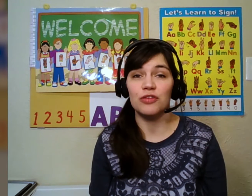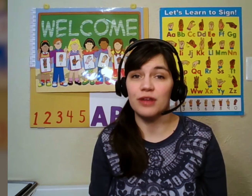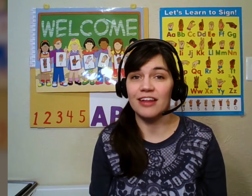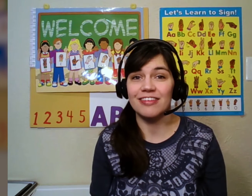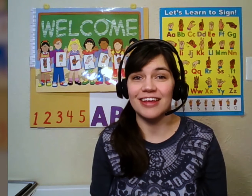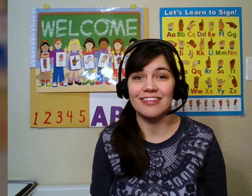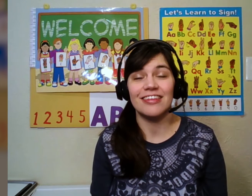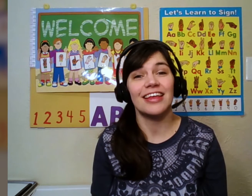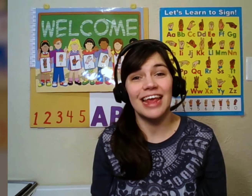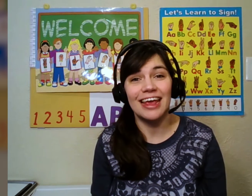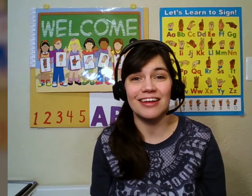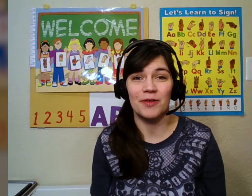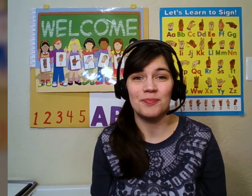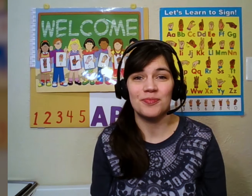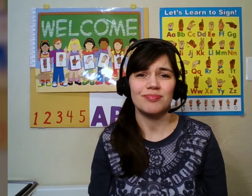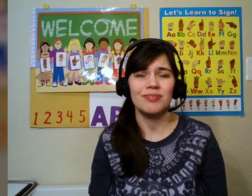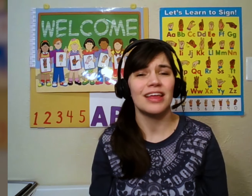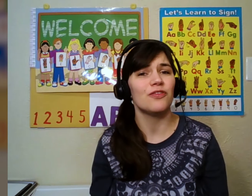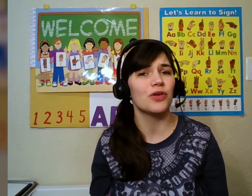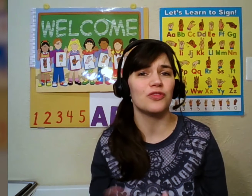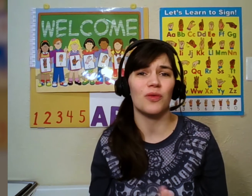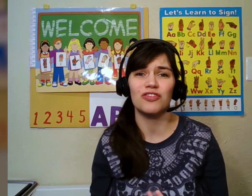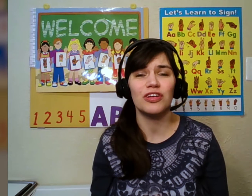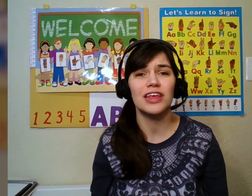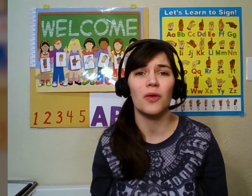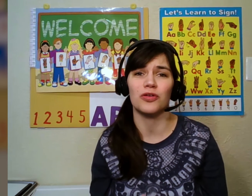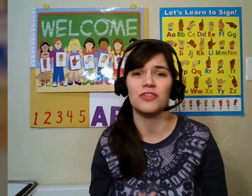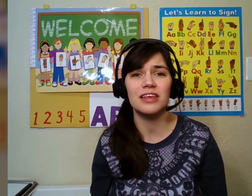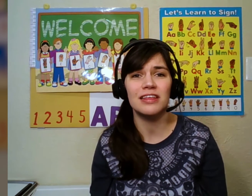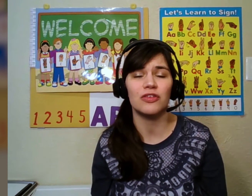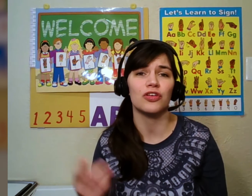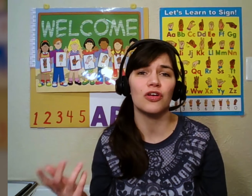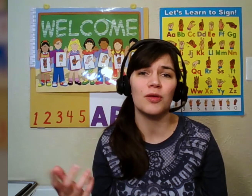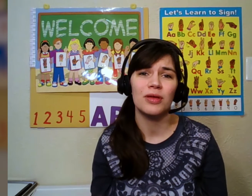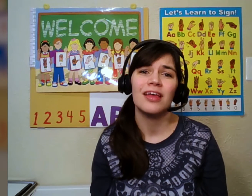the United States and Canada. If you go to Australia or New Zealand or Europe,